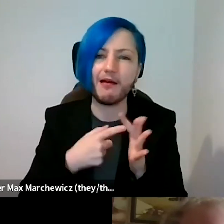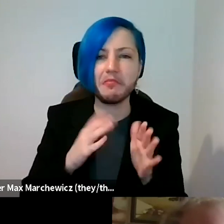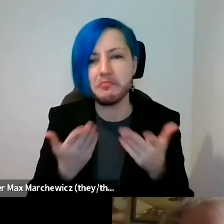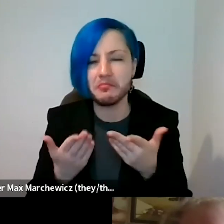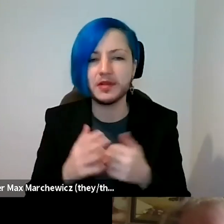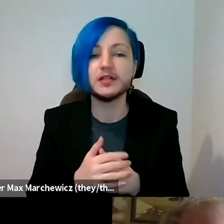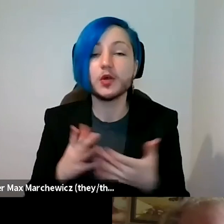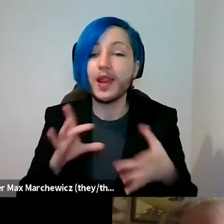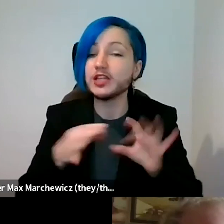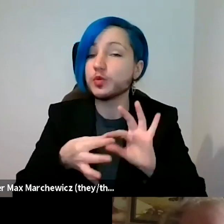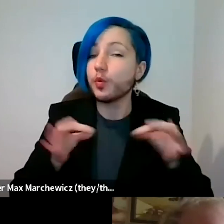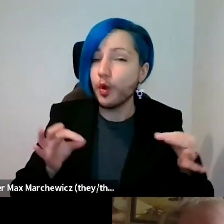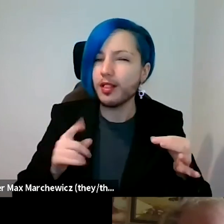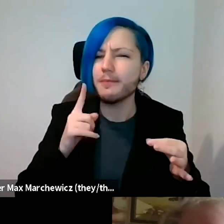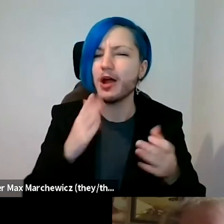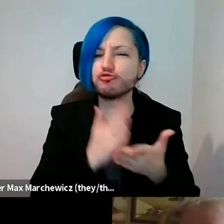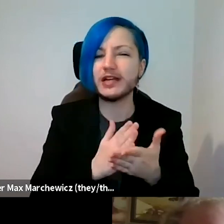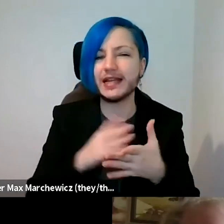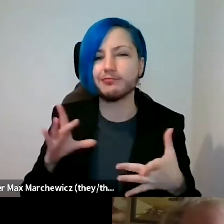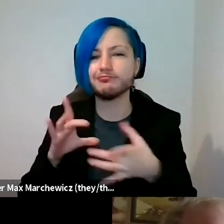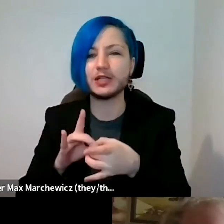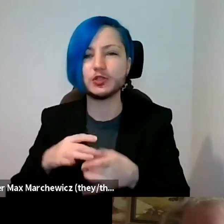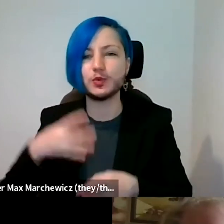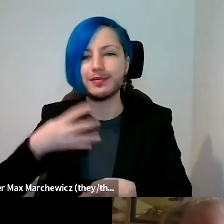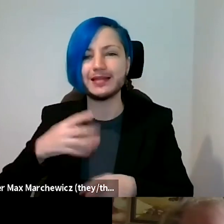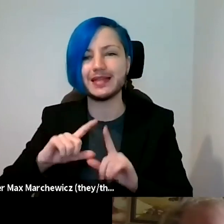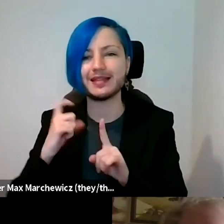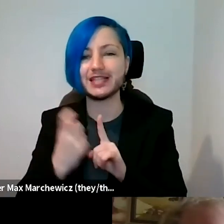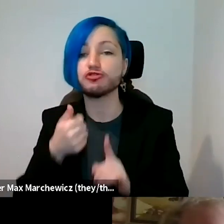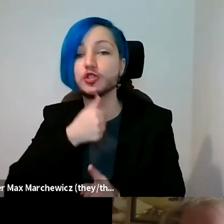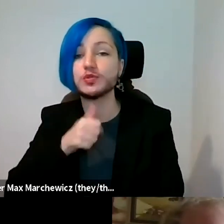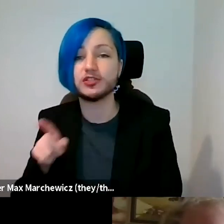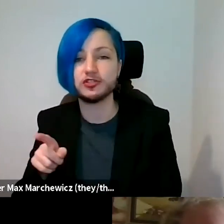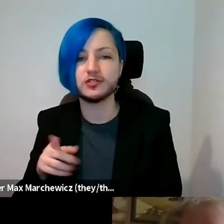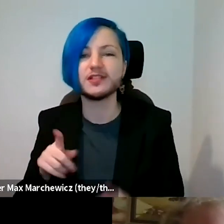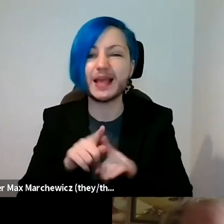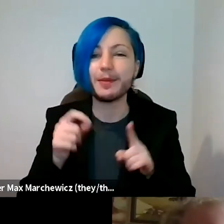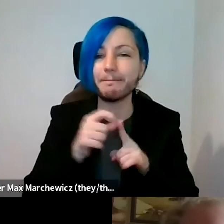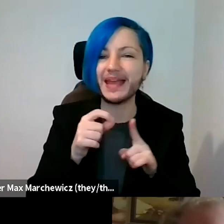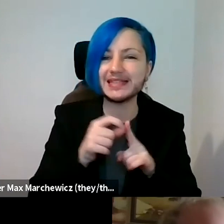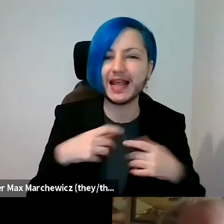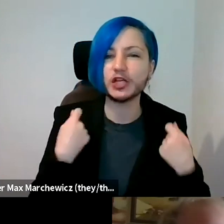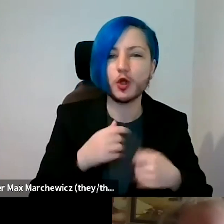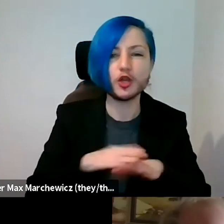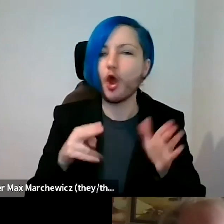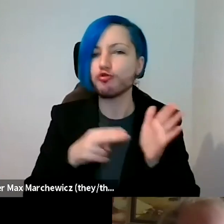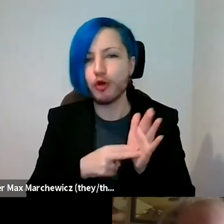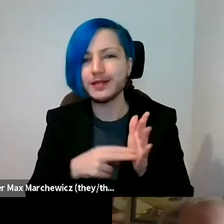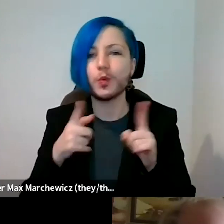But in general, I'm referring to 19th century usage, just in the way I'm calling it Paisley shawl, and not Norwich or Edinburgh.